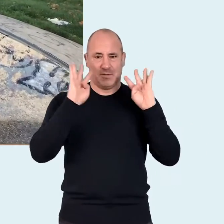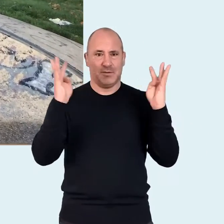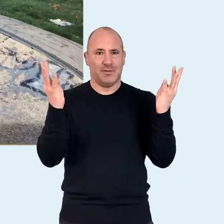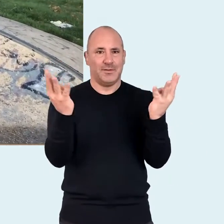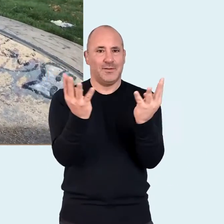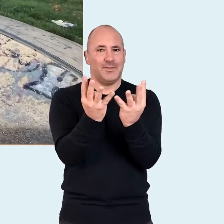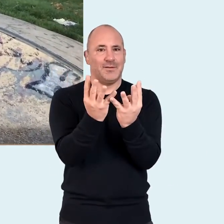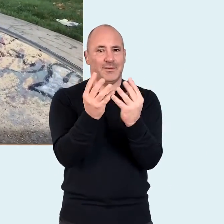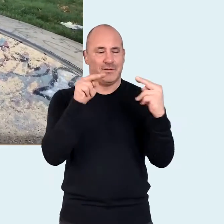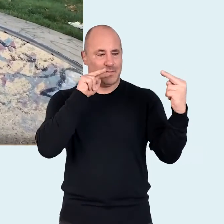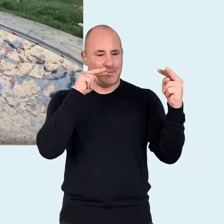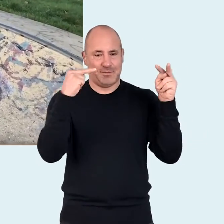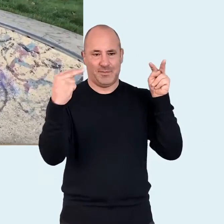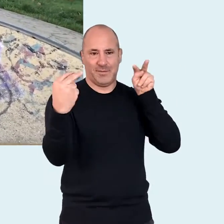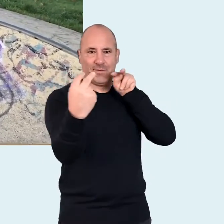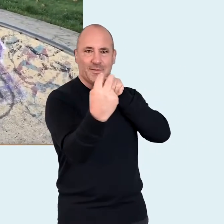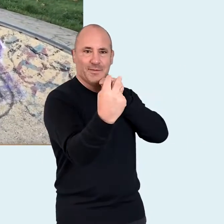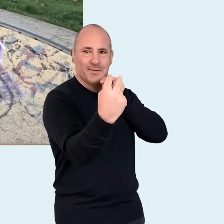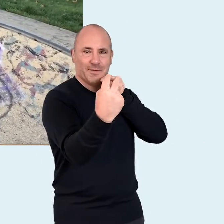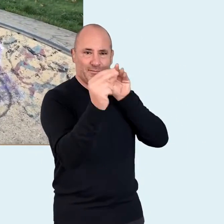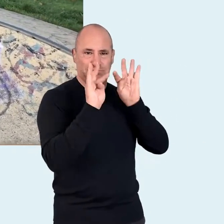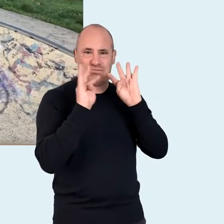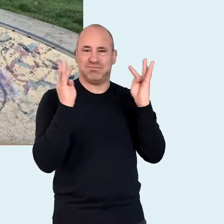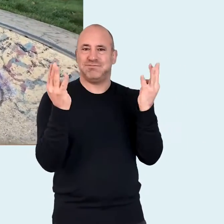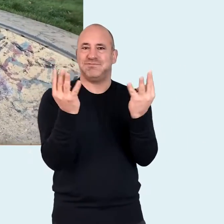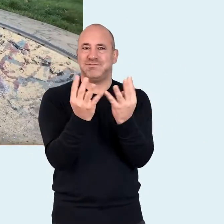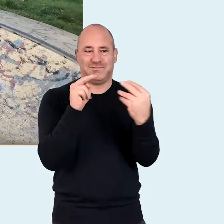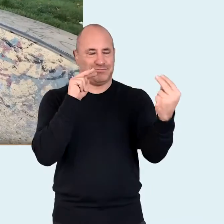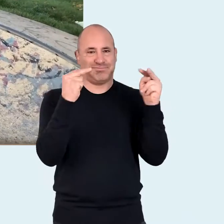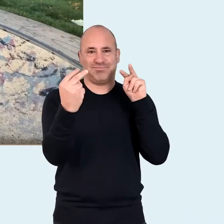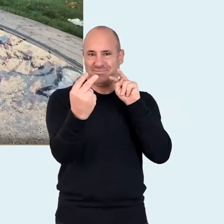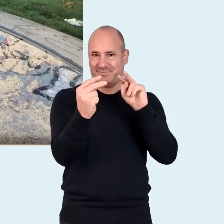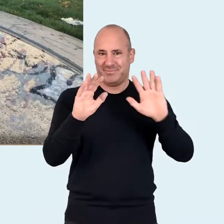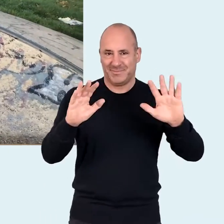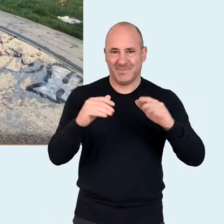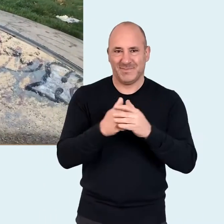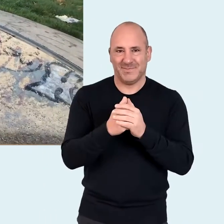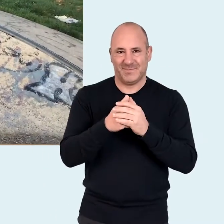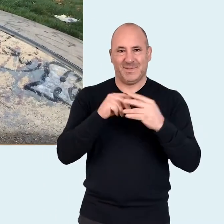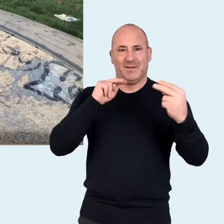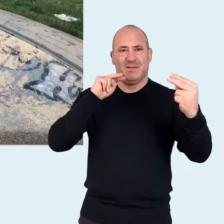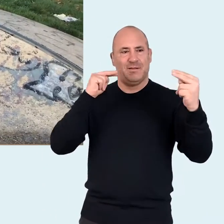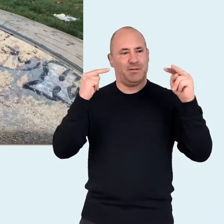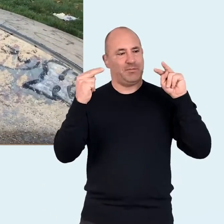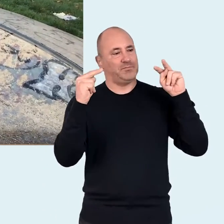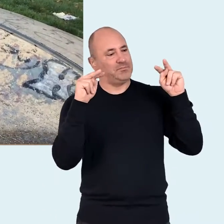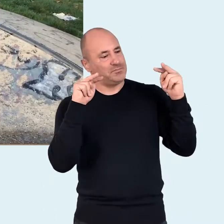which means that we have an opportunity to all face each other at the same time. We can